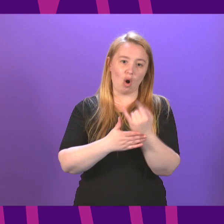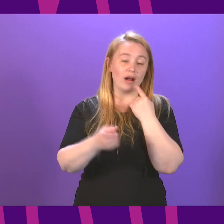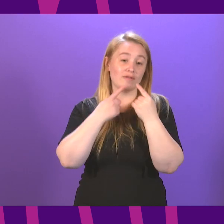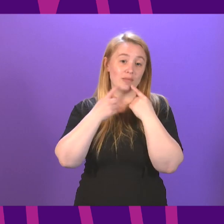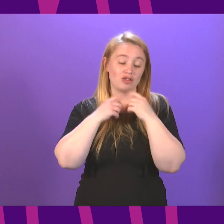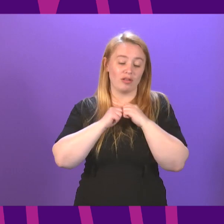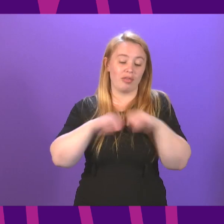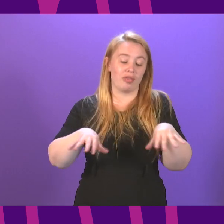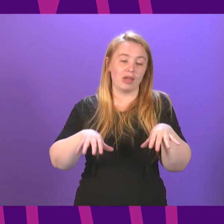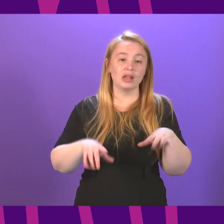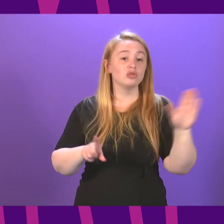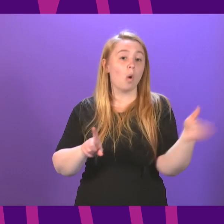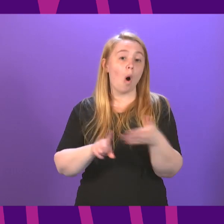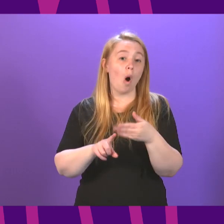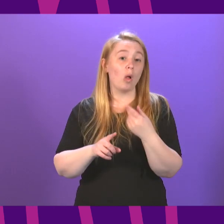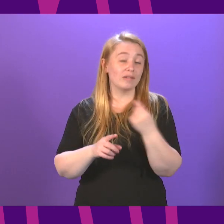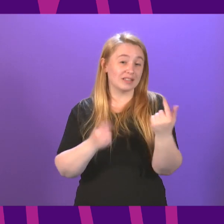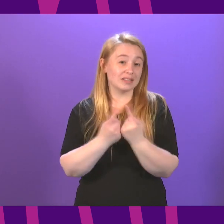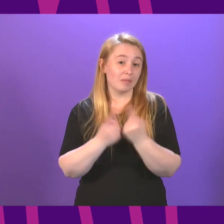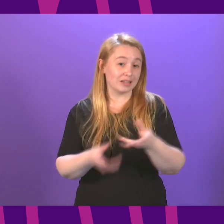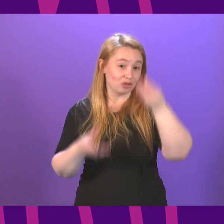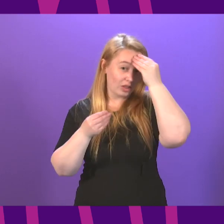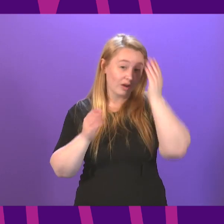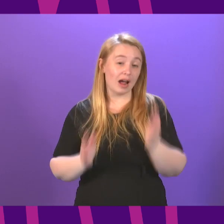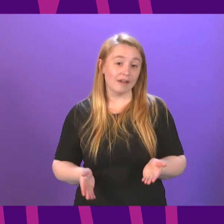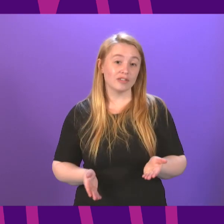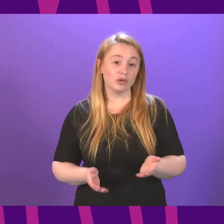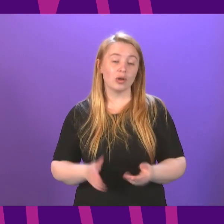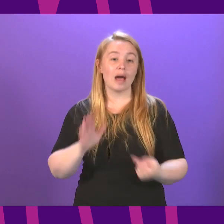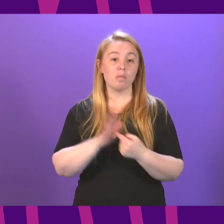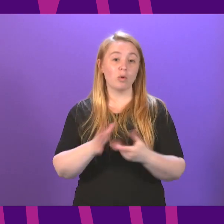things to learn. I hope that we will learn the important lessons that are there for all of us.